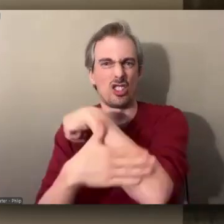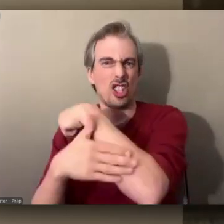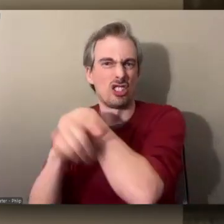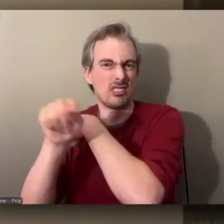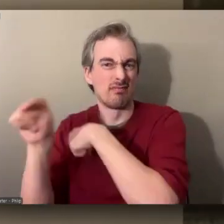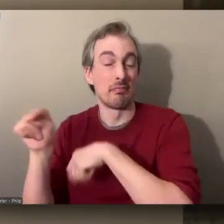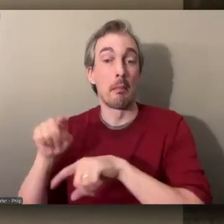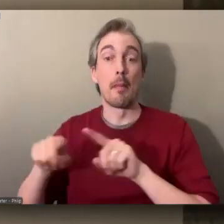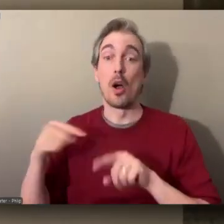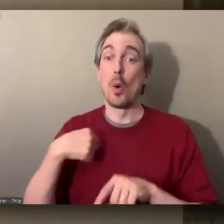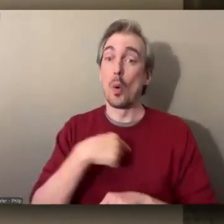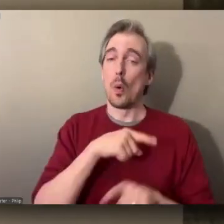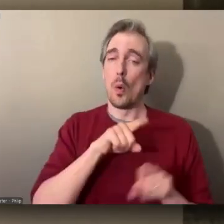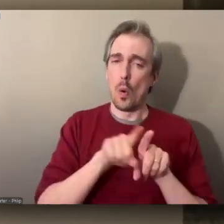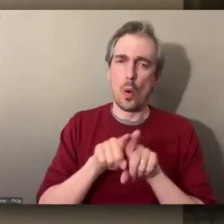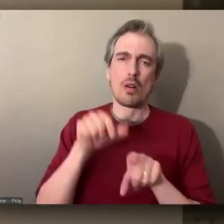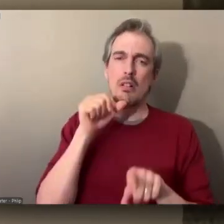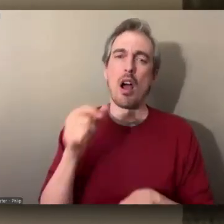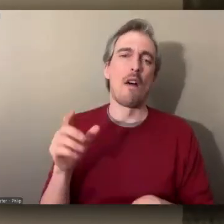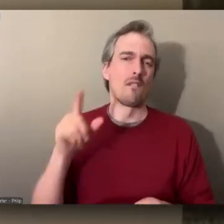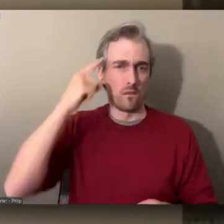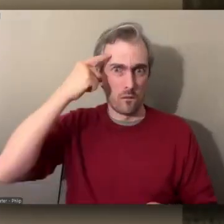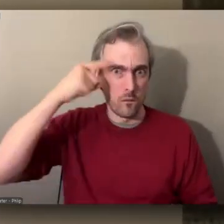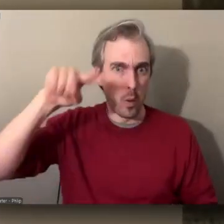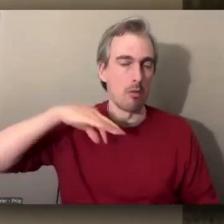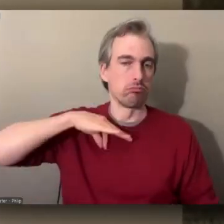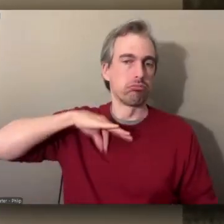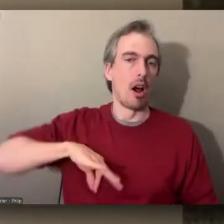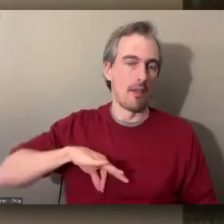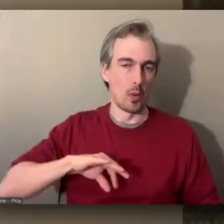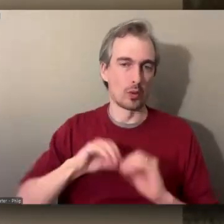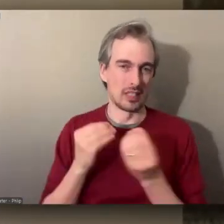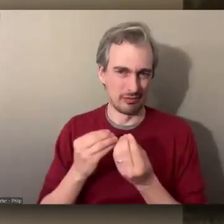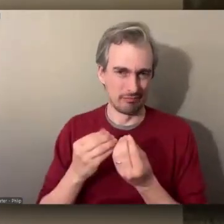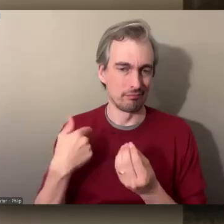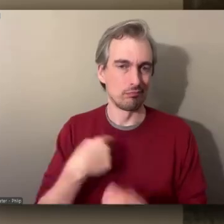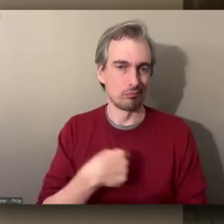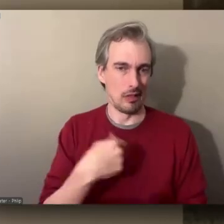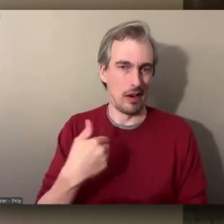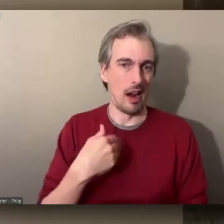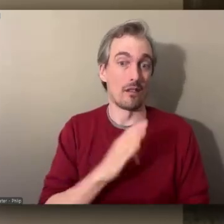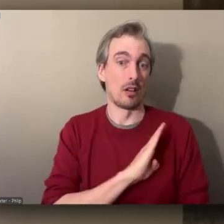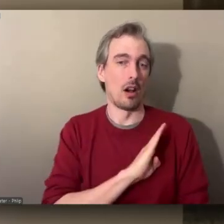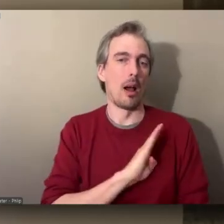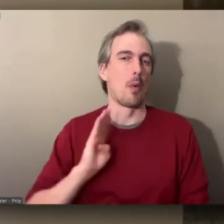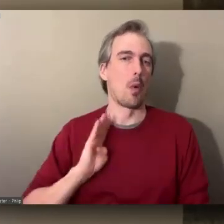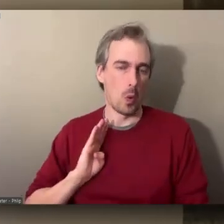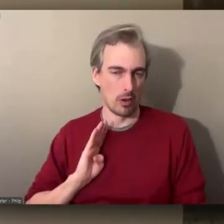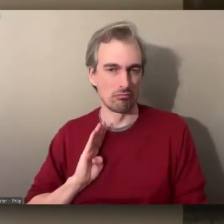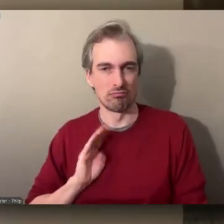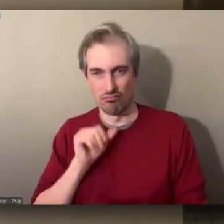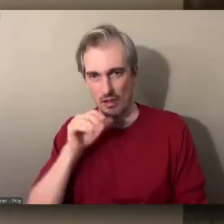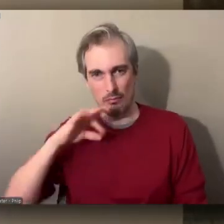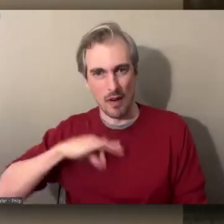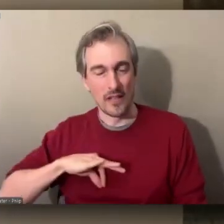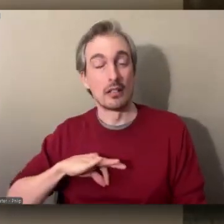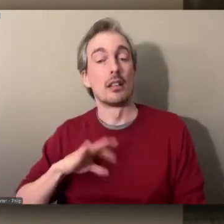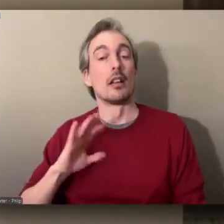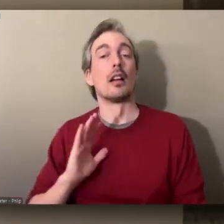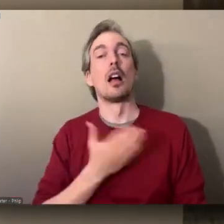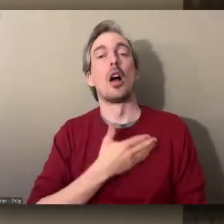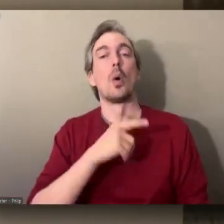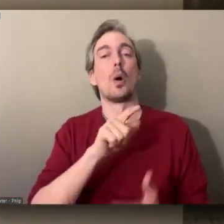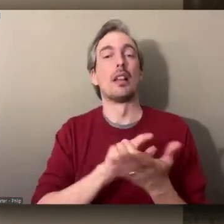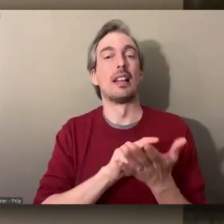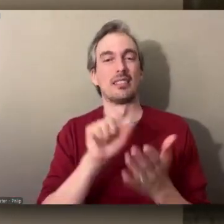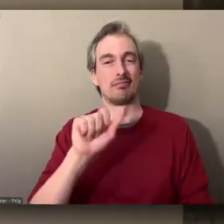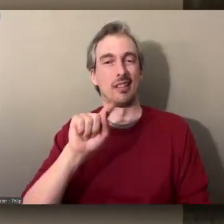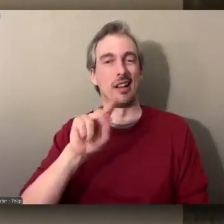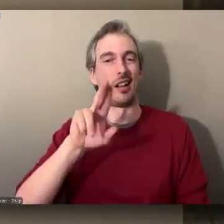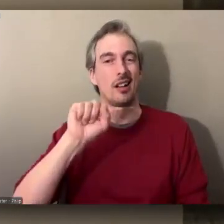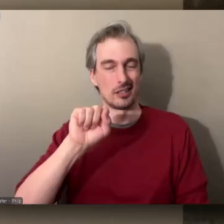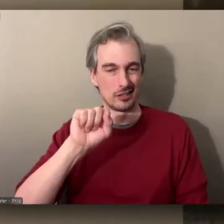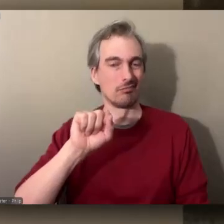are governed by a board. And our legal status is one of a non-profit organization. As such,